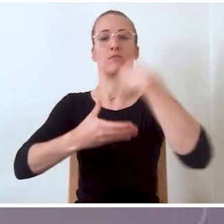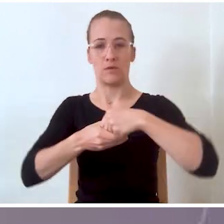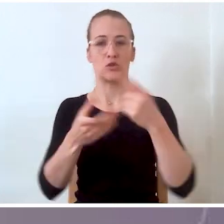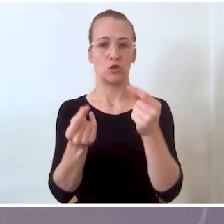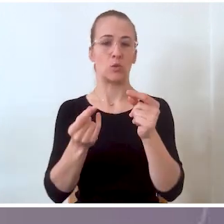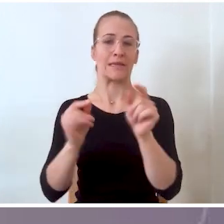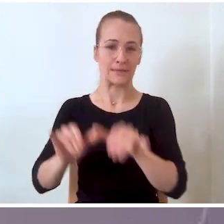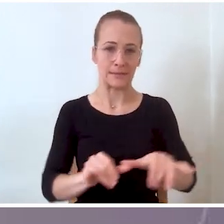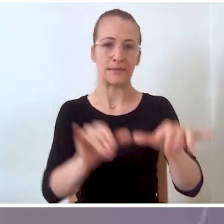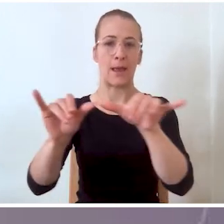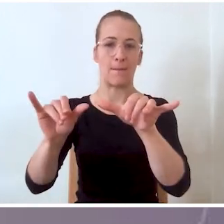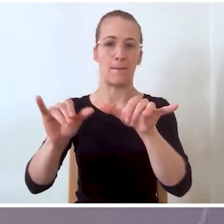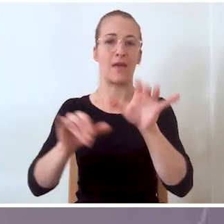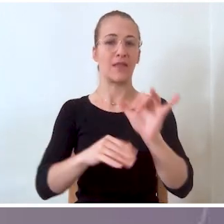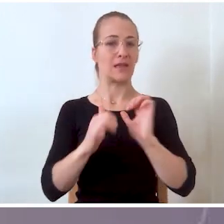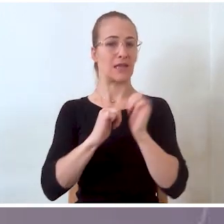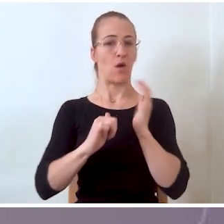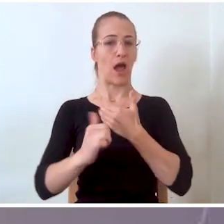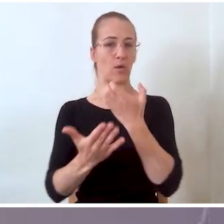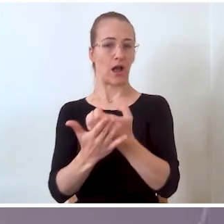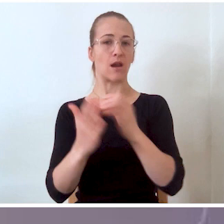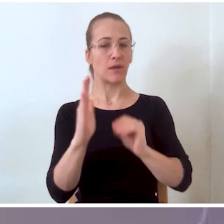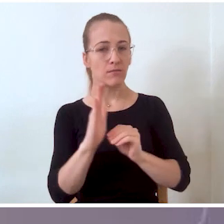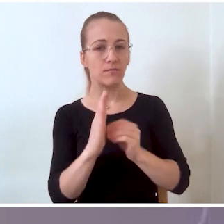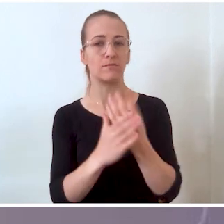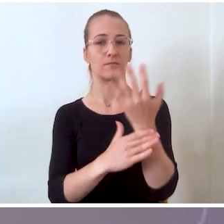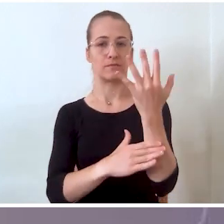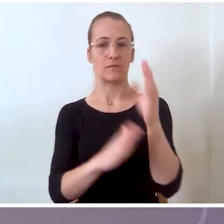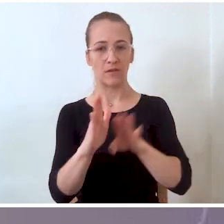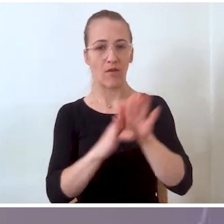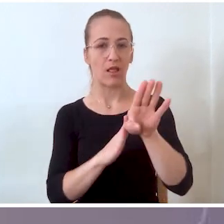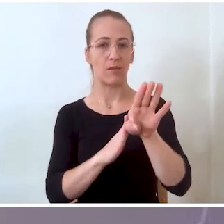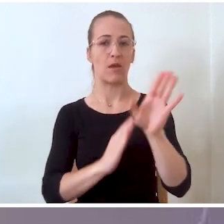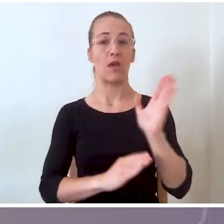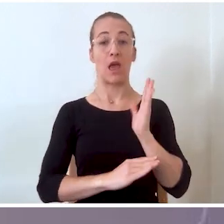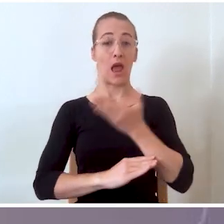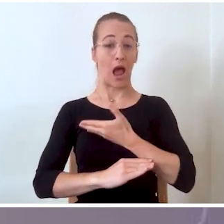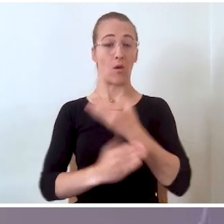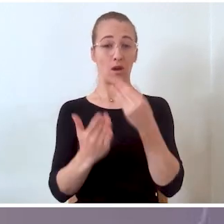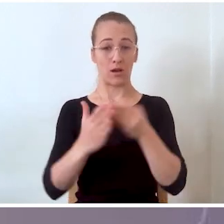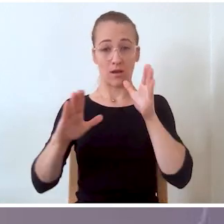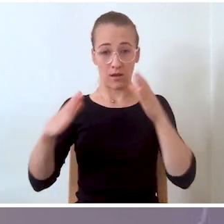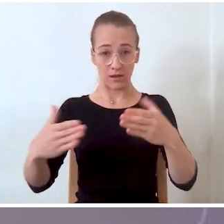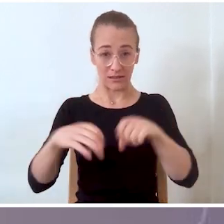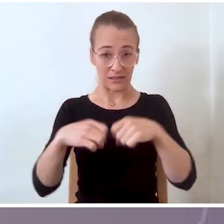That is how our economy grows, and as long as we're in a capitalist democratic republic,